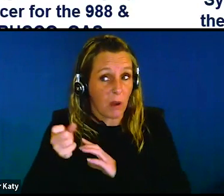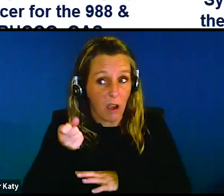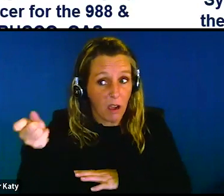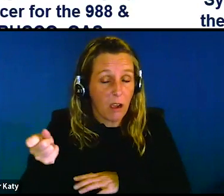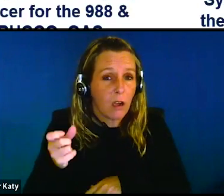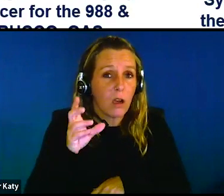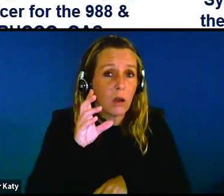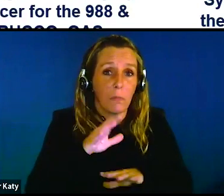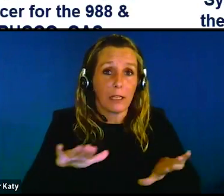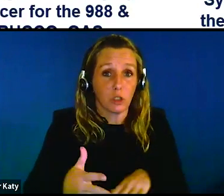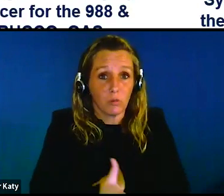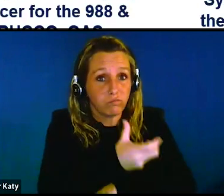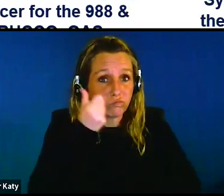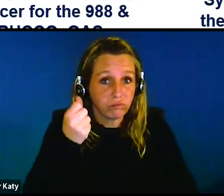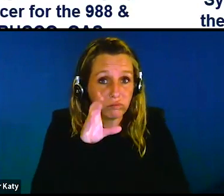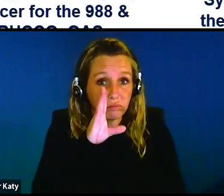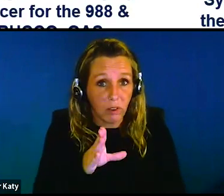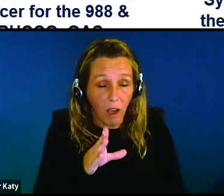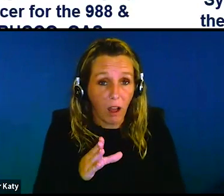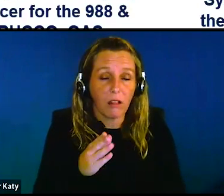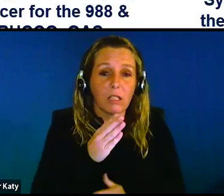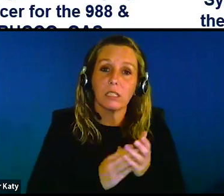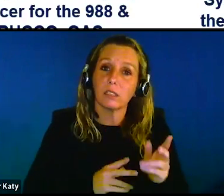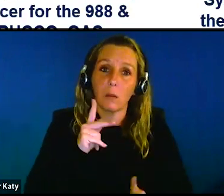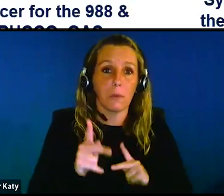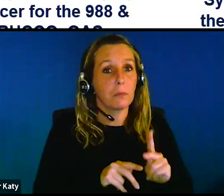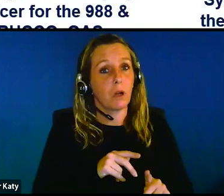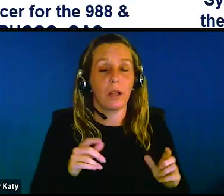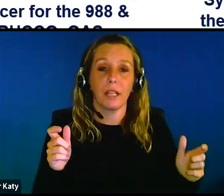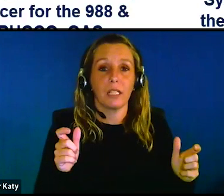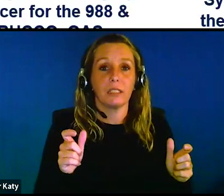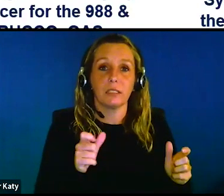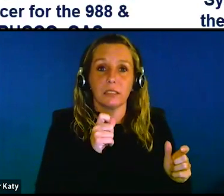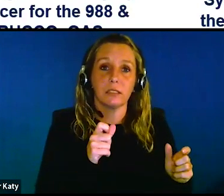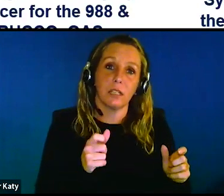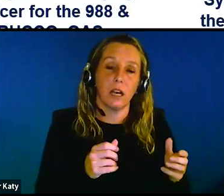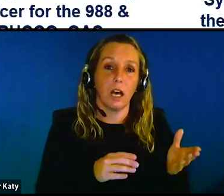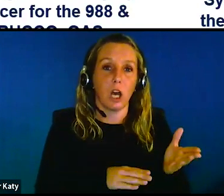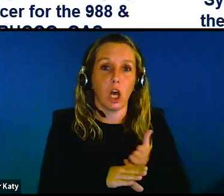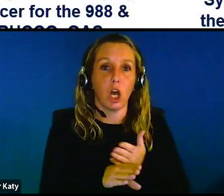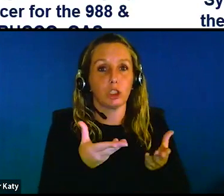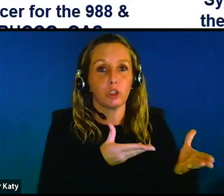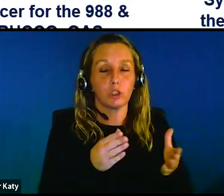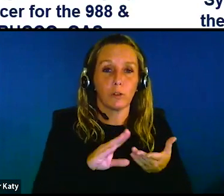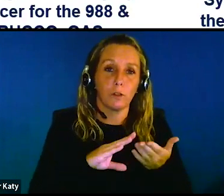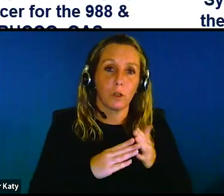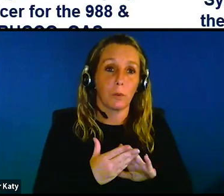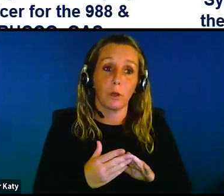Something that people in some of these underserved communities have had fears about in terms of calling 911 in the past?